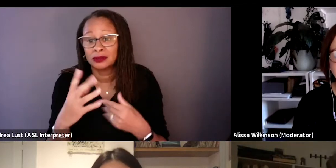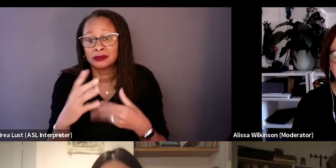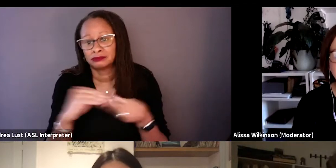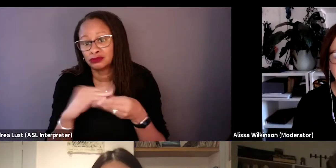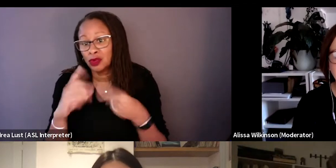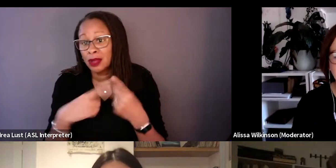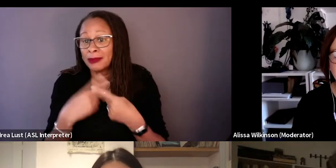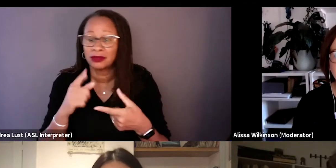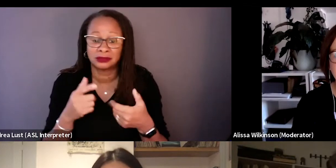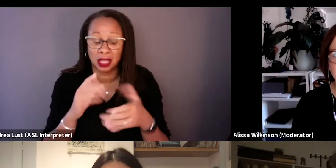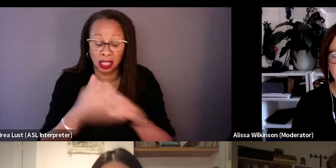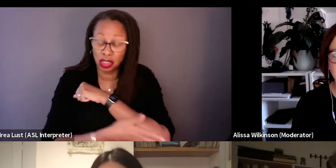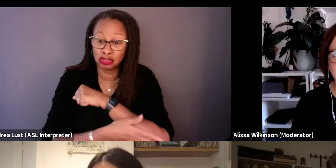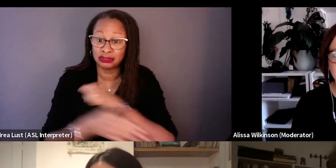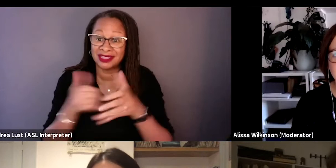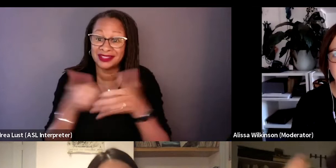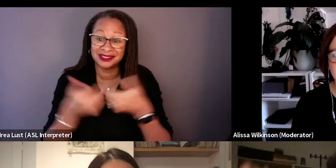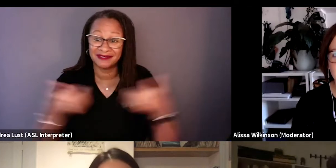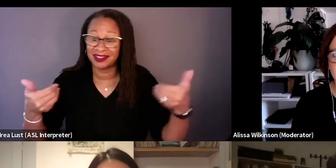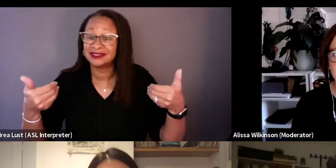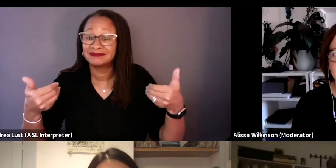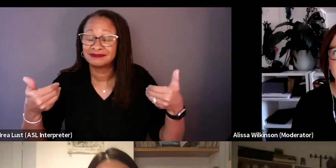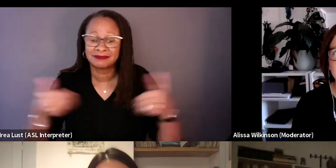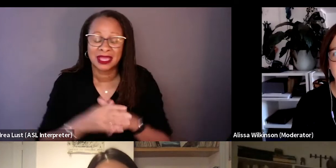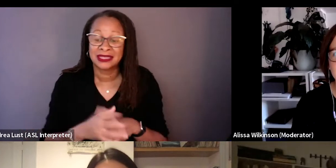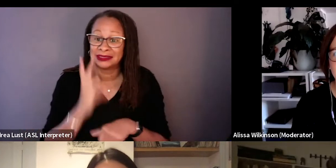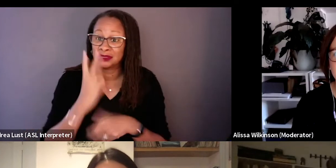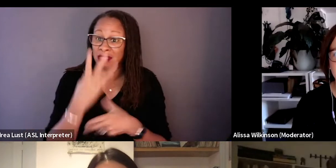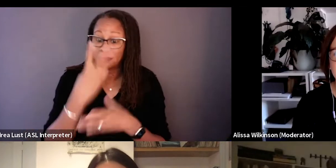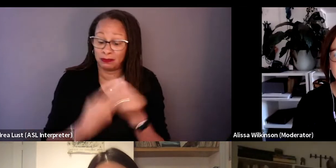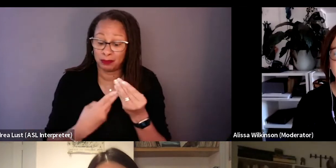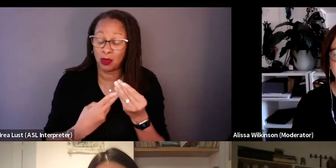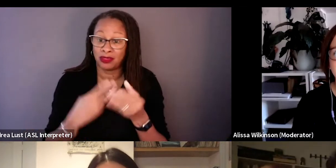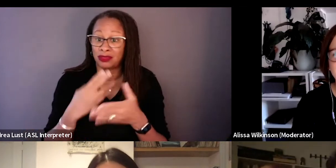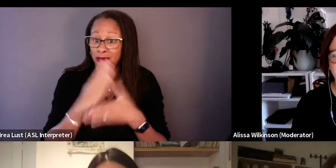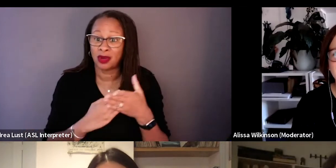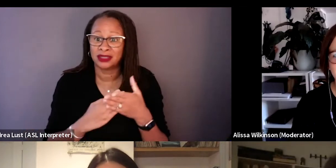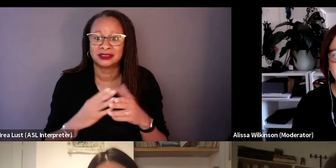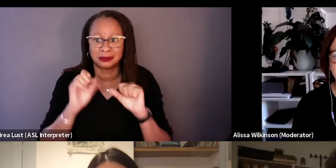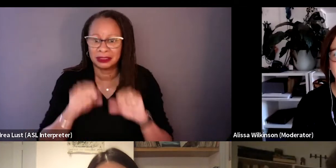So, and, and to, to see both parts, which could be more different two different visions.